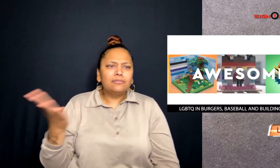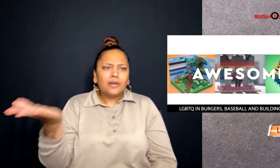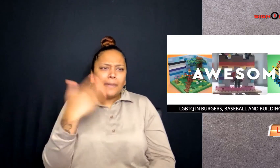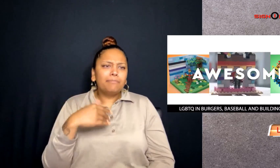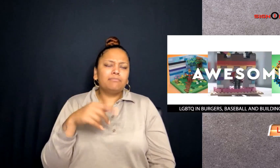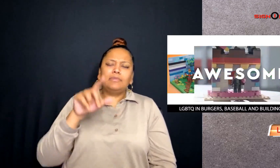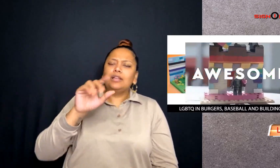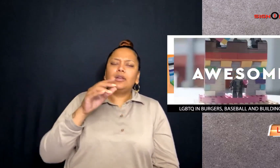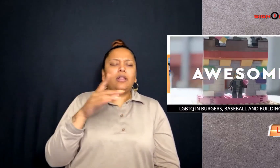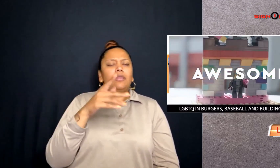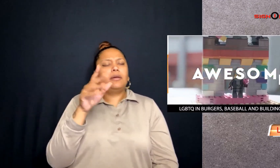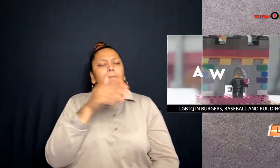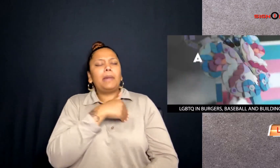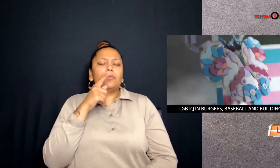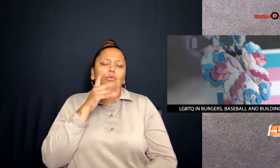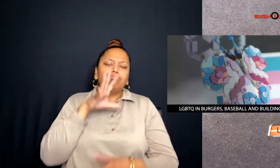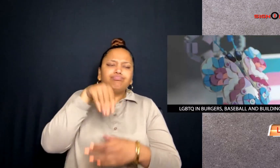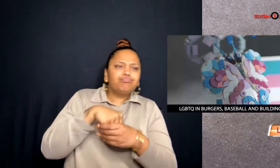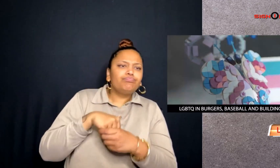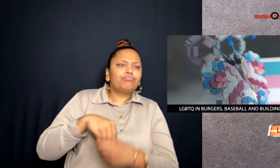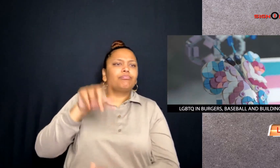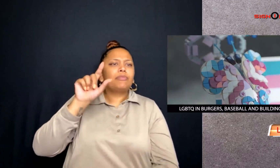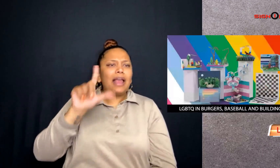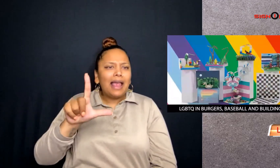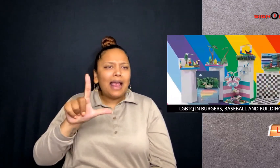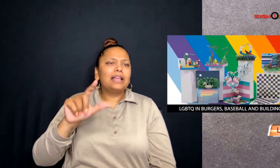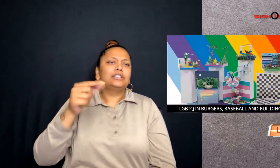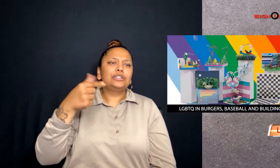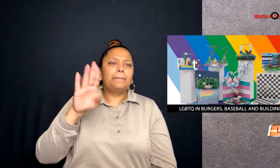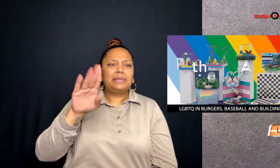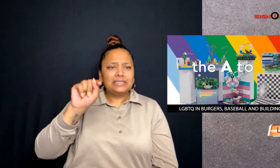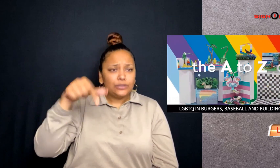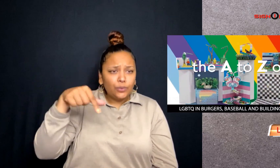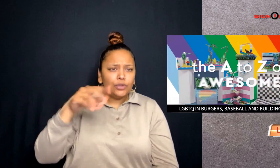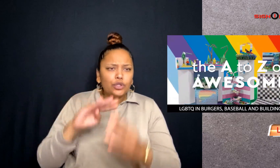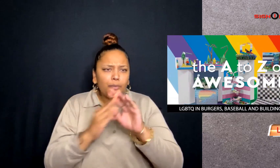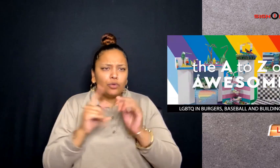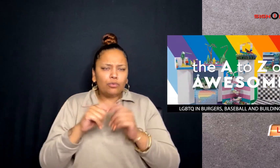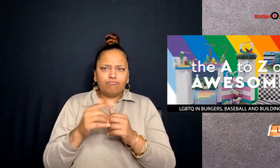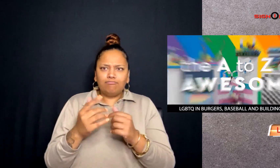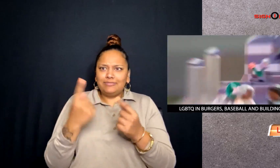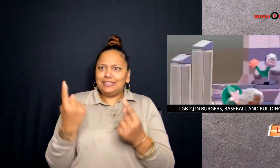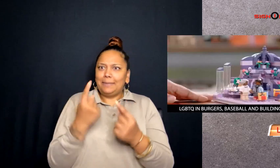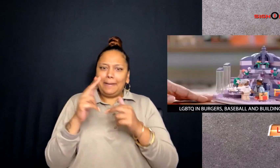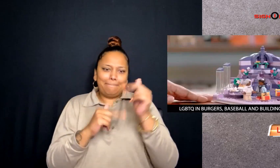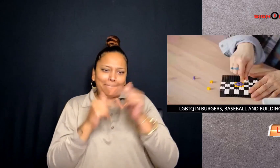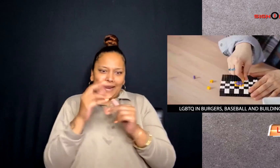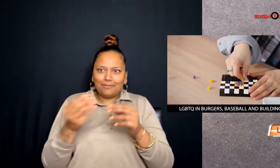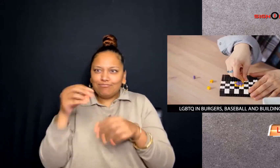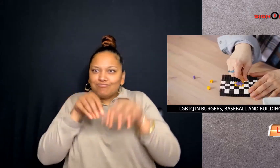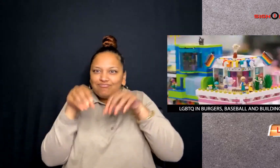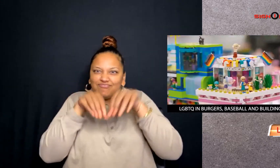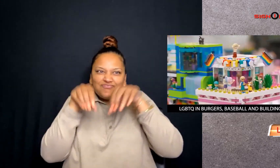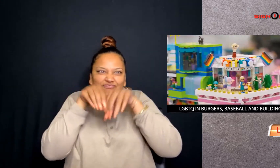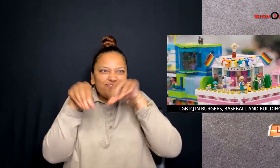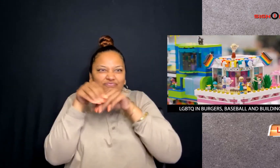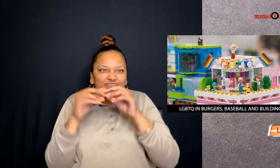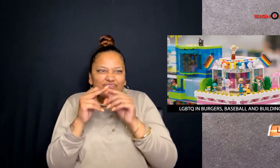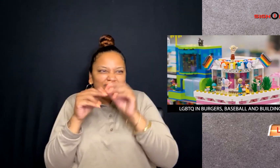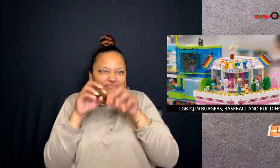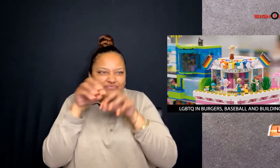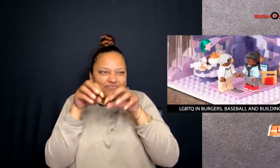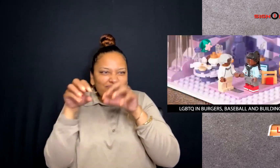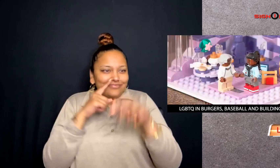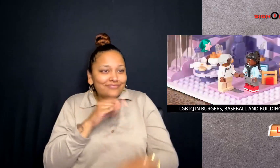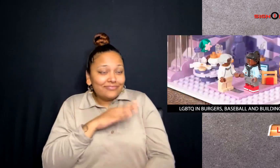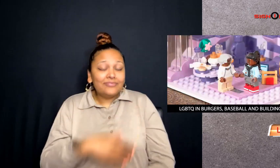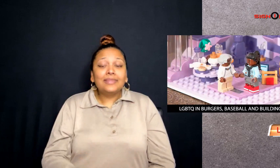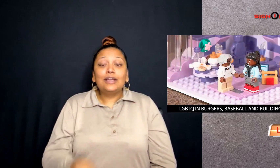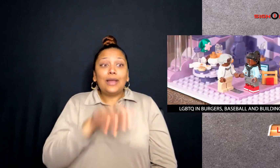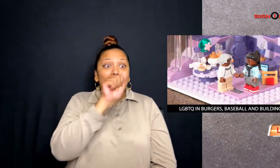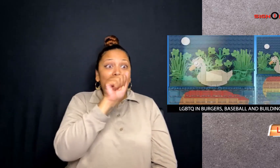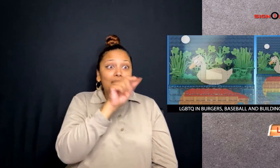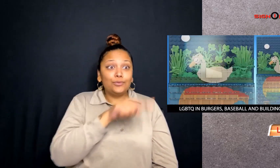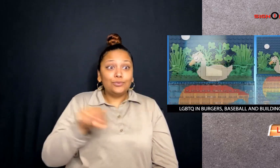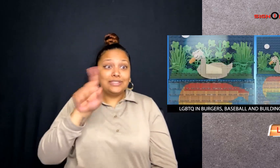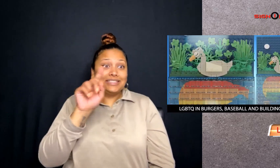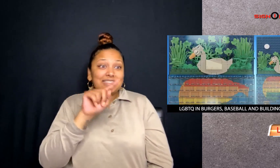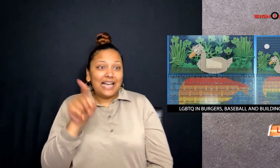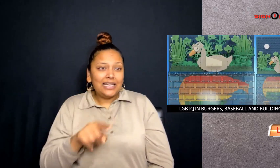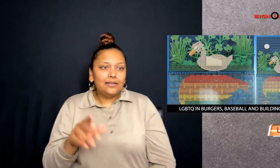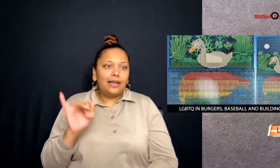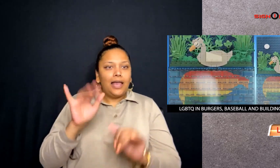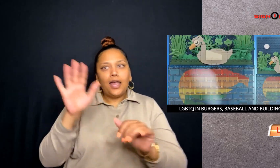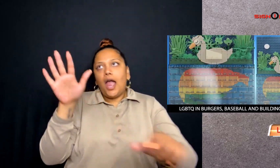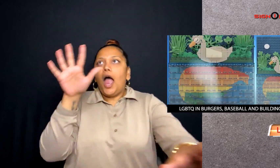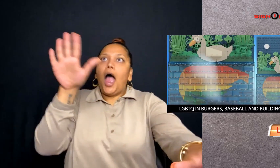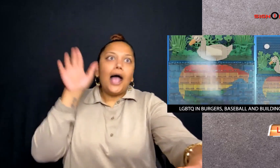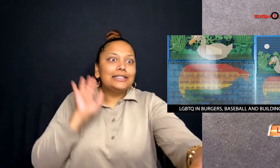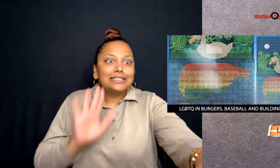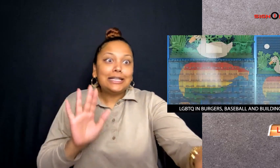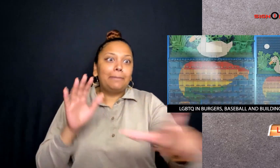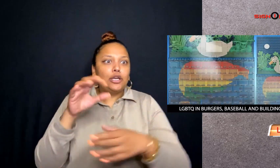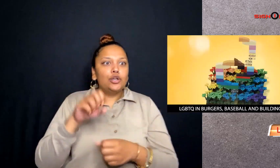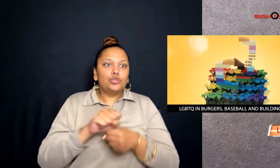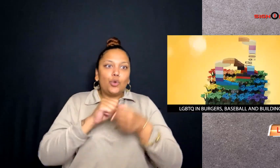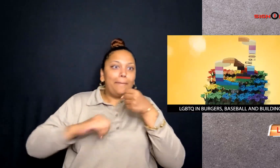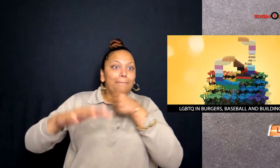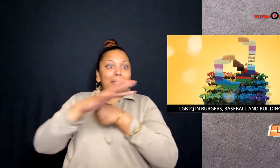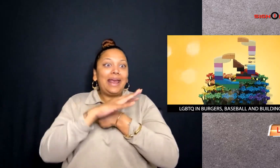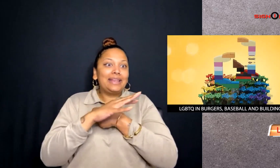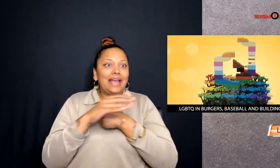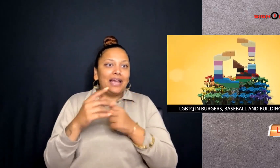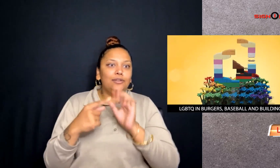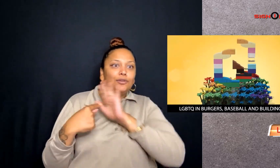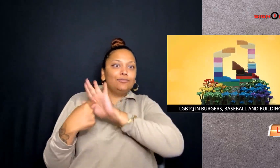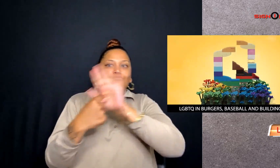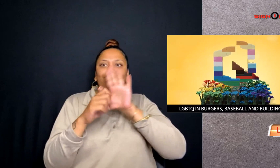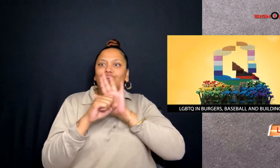and Lego is inviting members of the LGBTQ community to build something